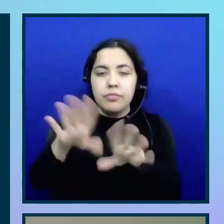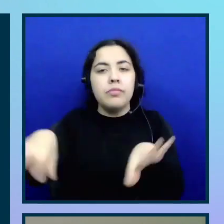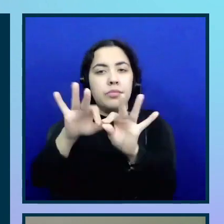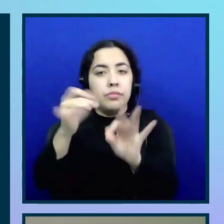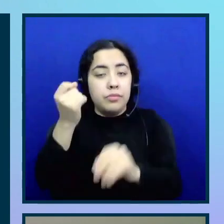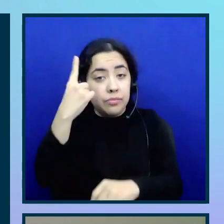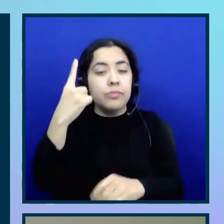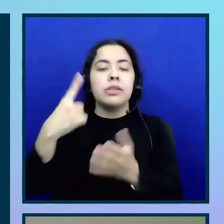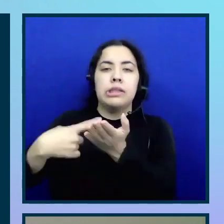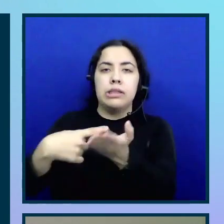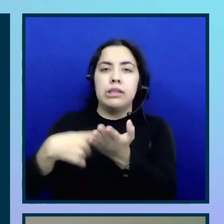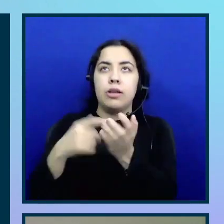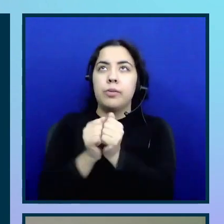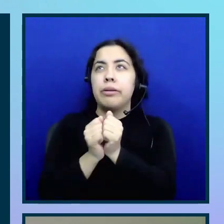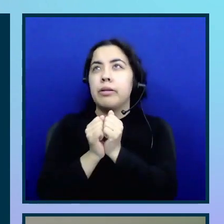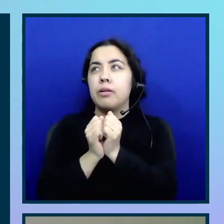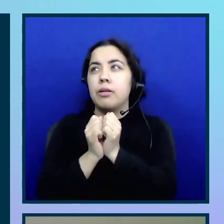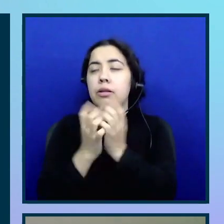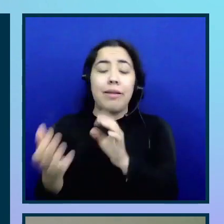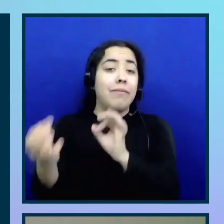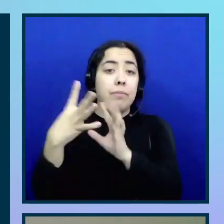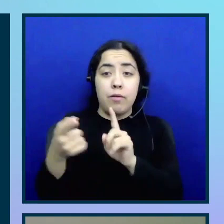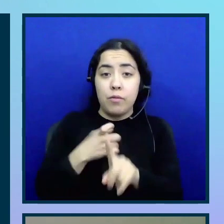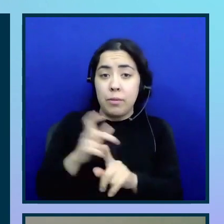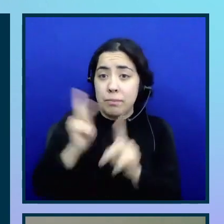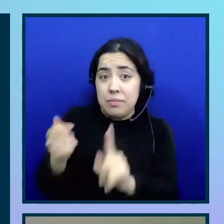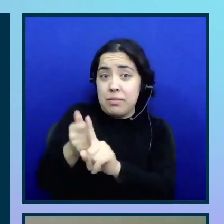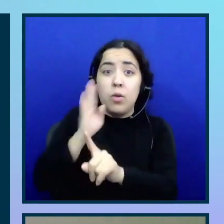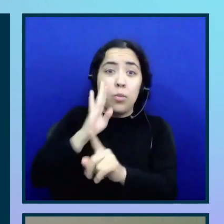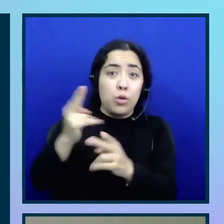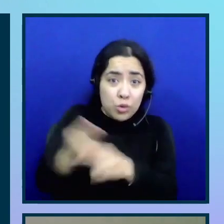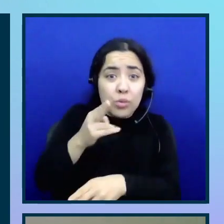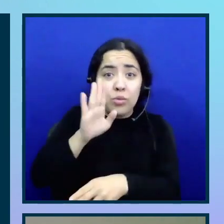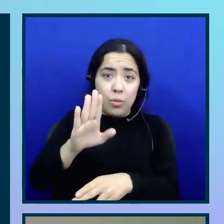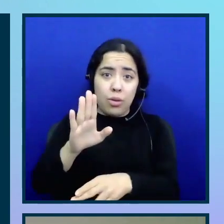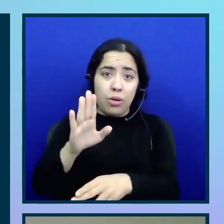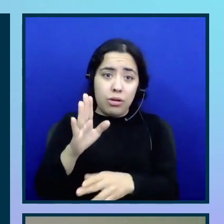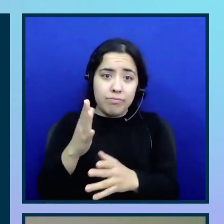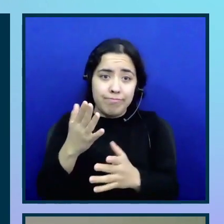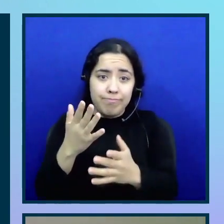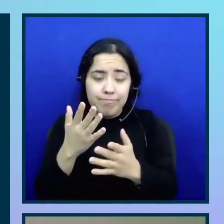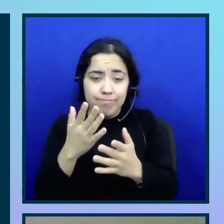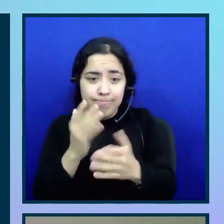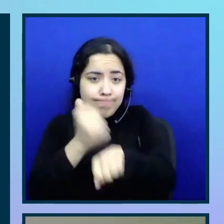and get feedback from people who will actually have to use this, and because we're talking about accessibility, specifically,